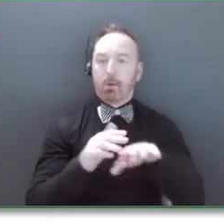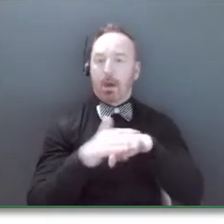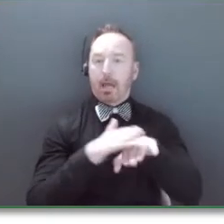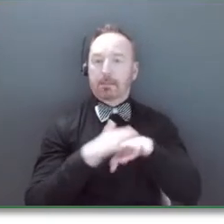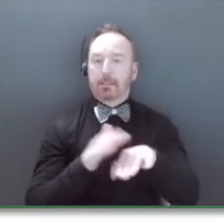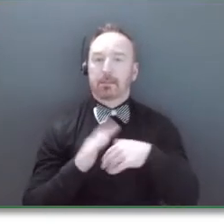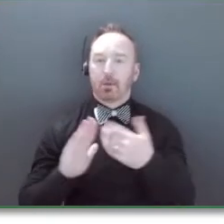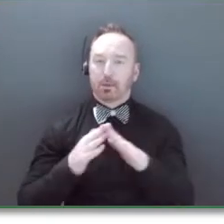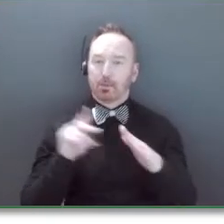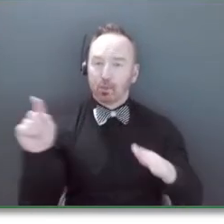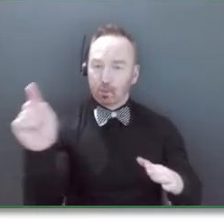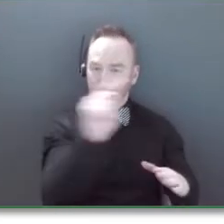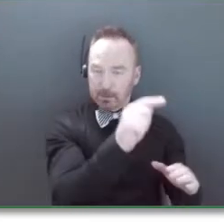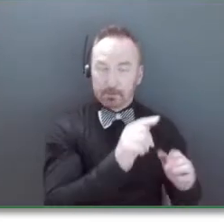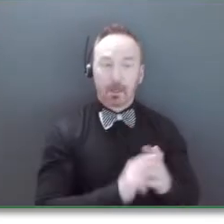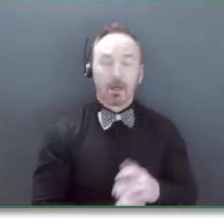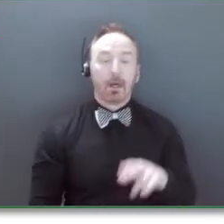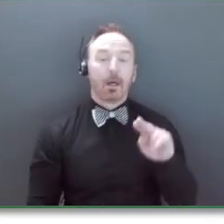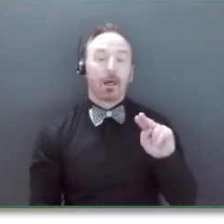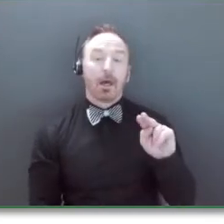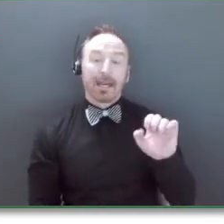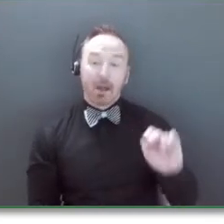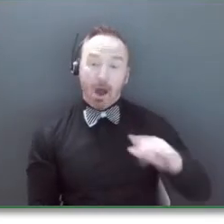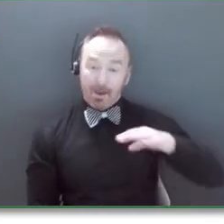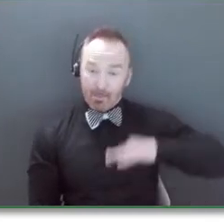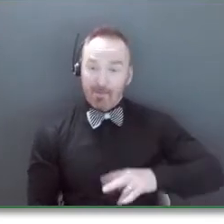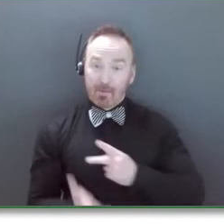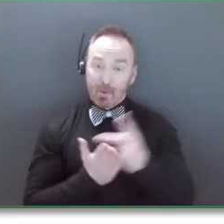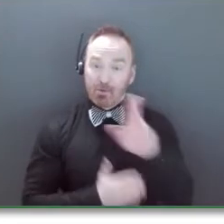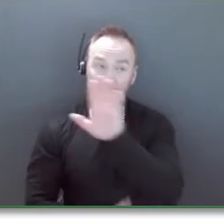In addition not-for-profit programs across Canada and in the US have